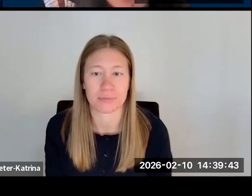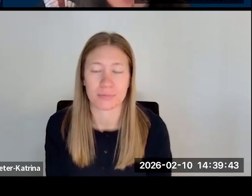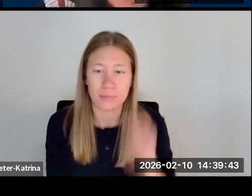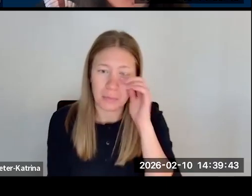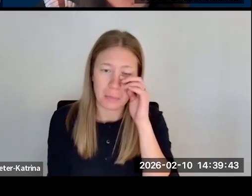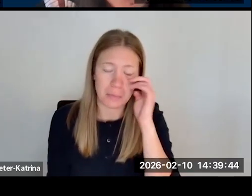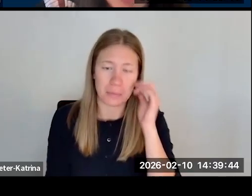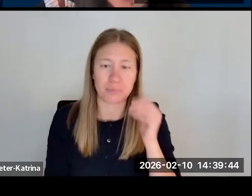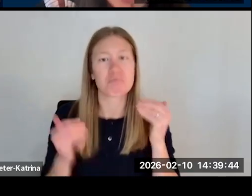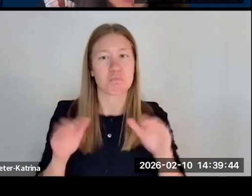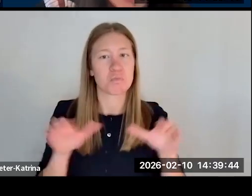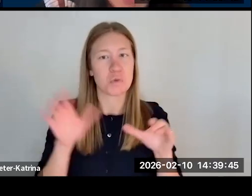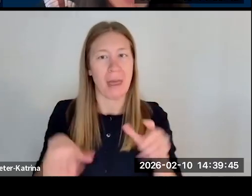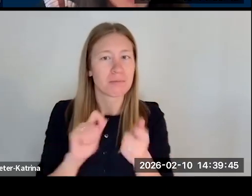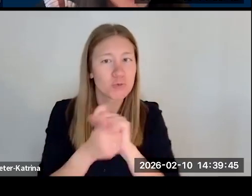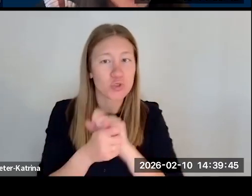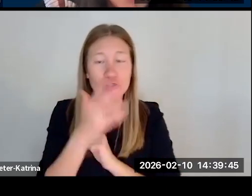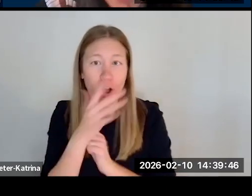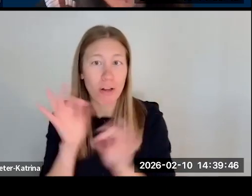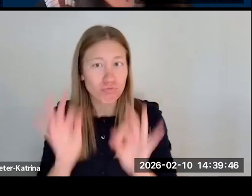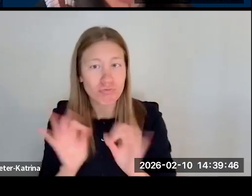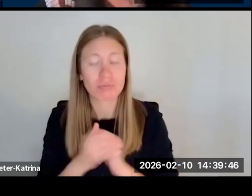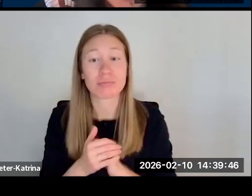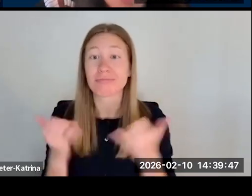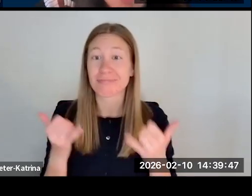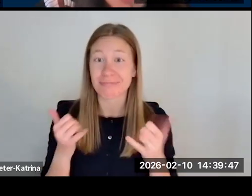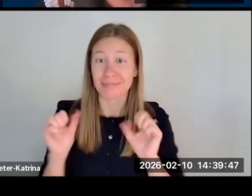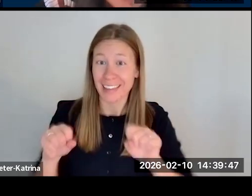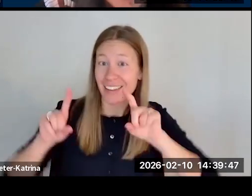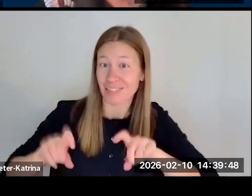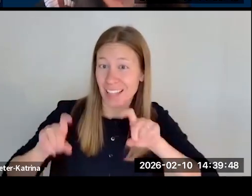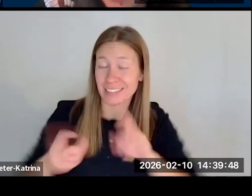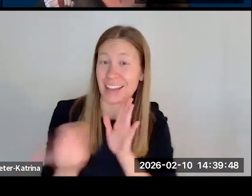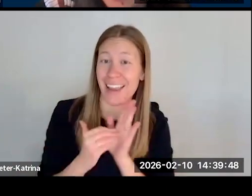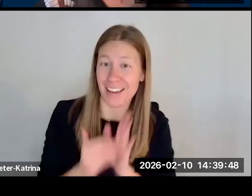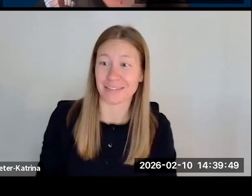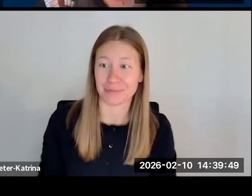And once I changed the color, I can go ahead and check again the color contrast.